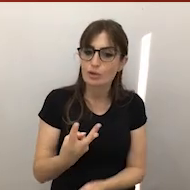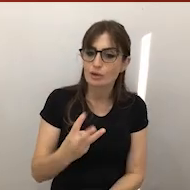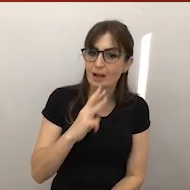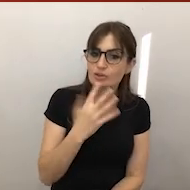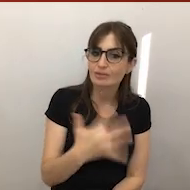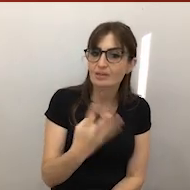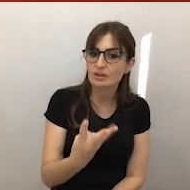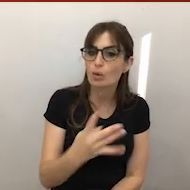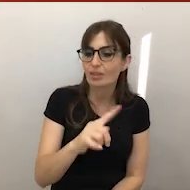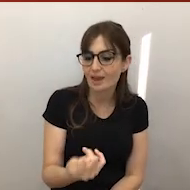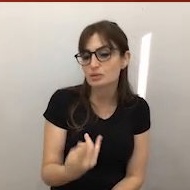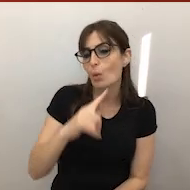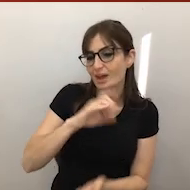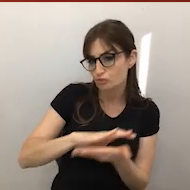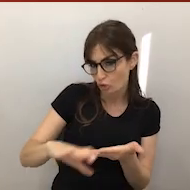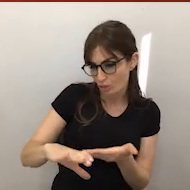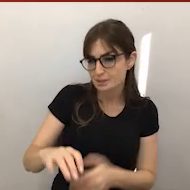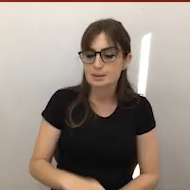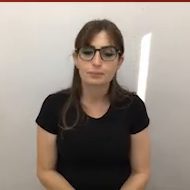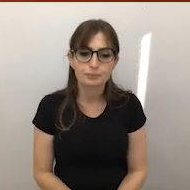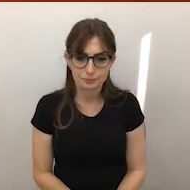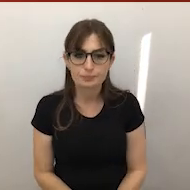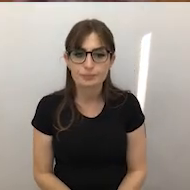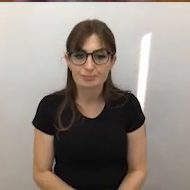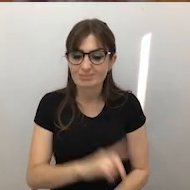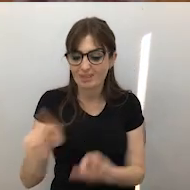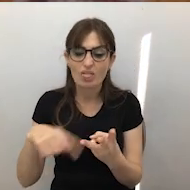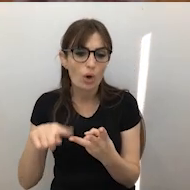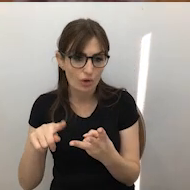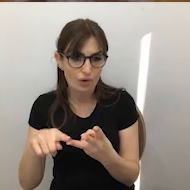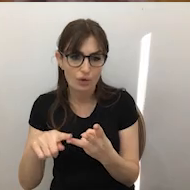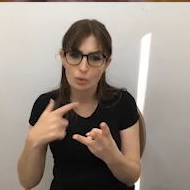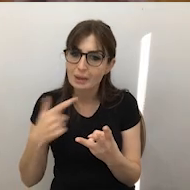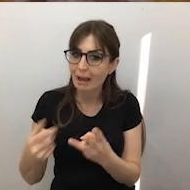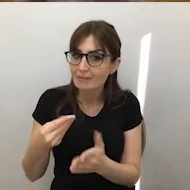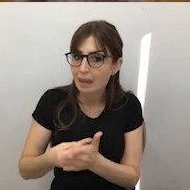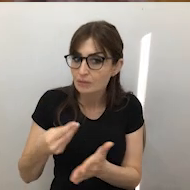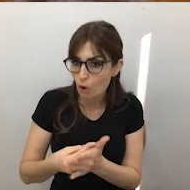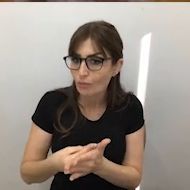of $354,100. And third, we have reserves.